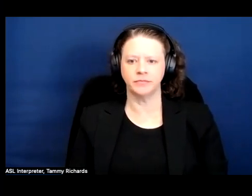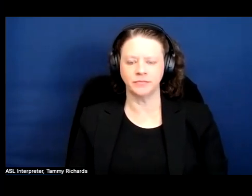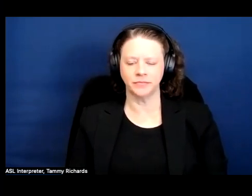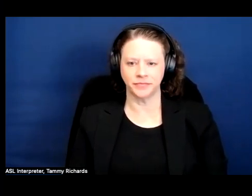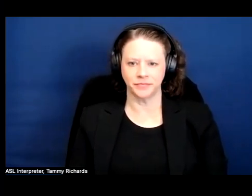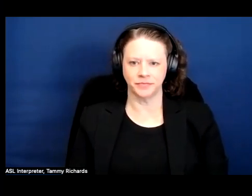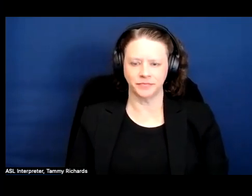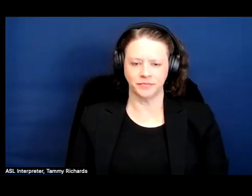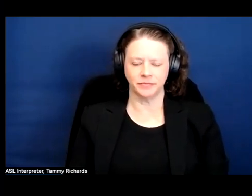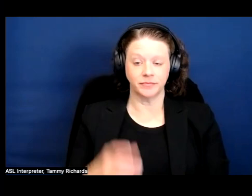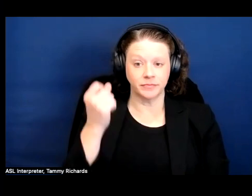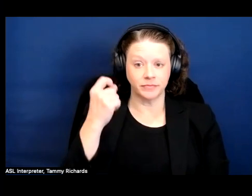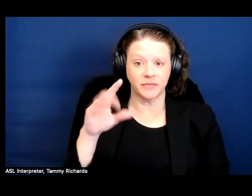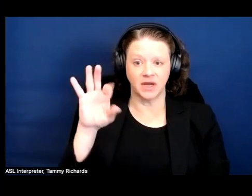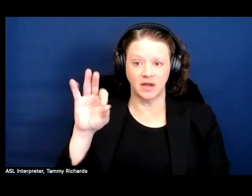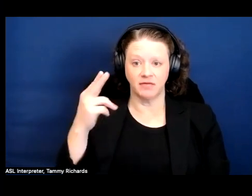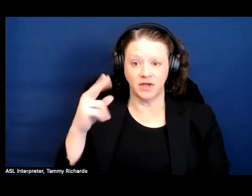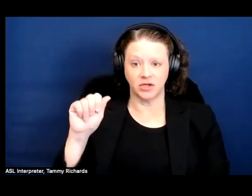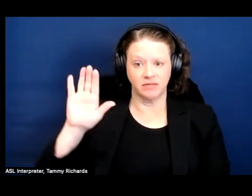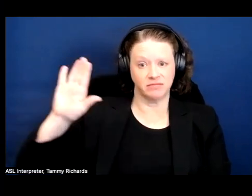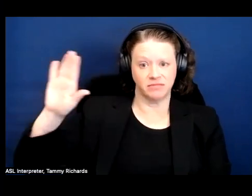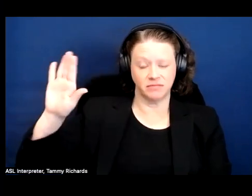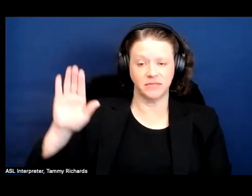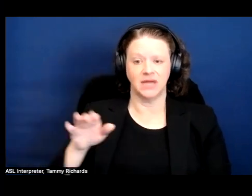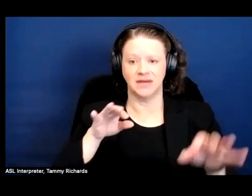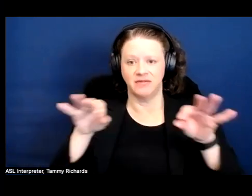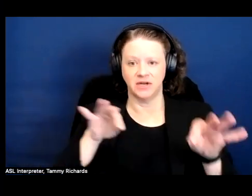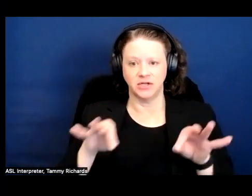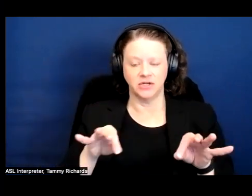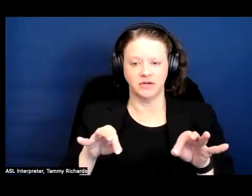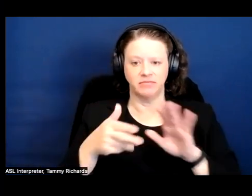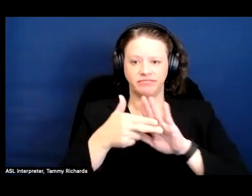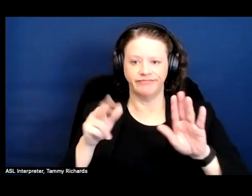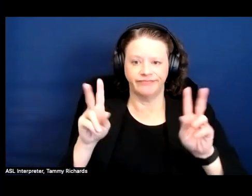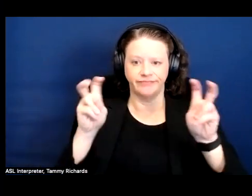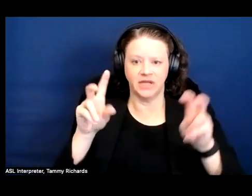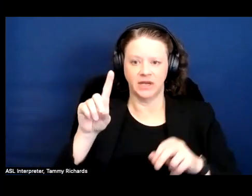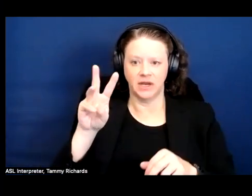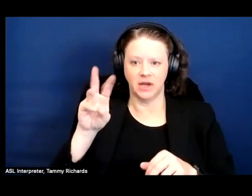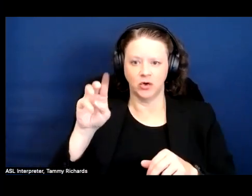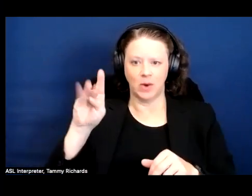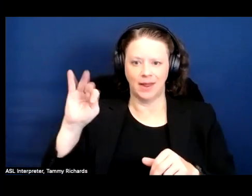based on specific issues with the animal's conduct because it poses a direct threat or a fundamental alteration.